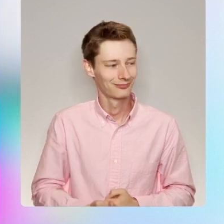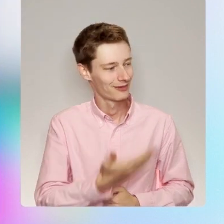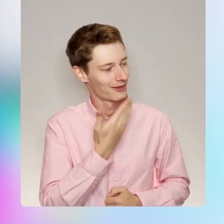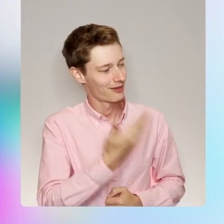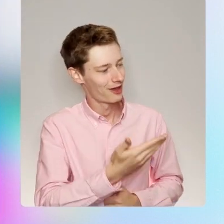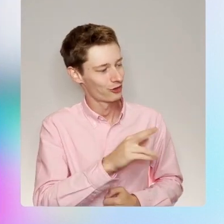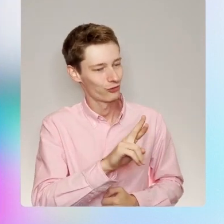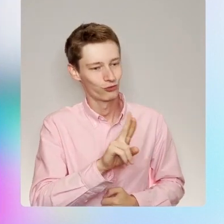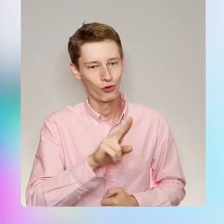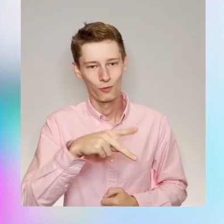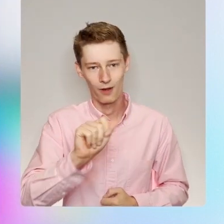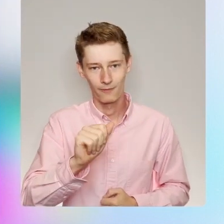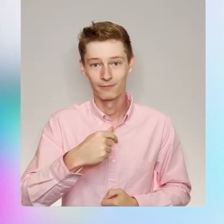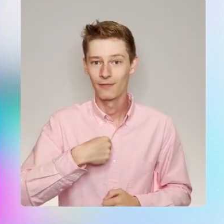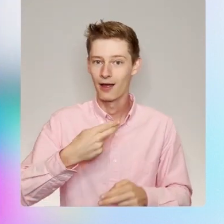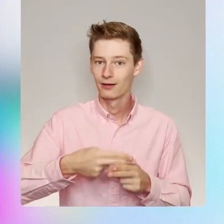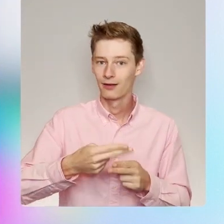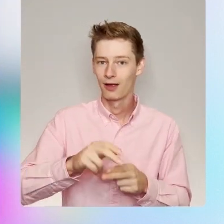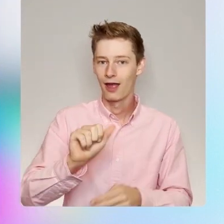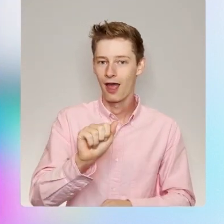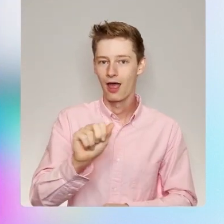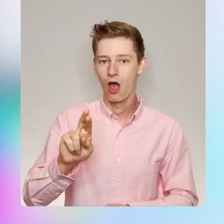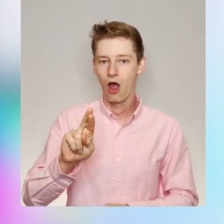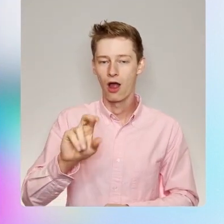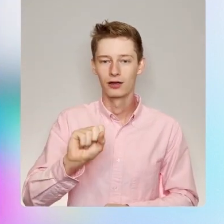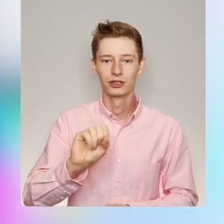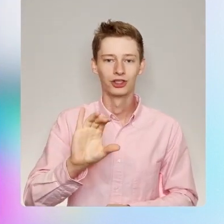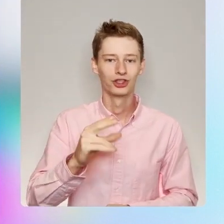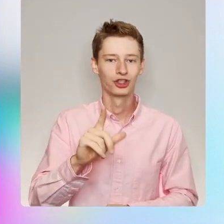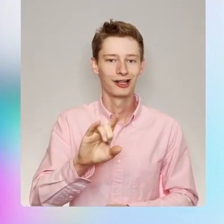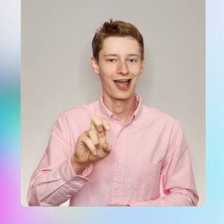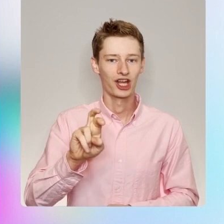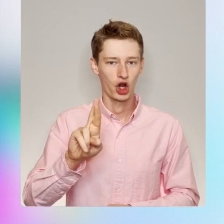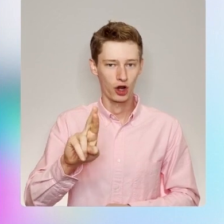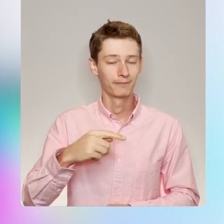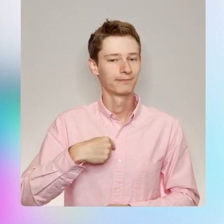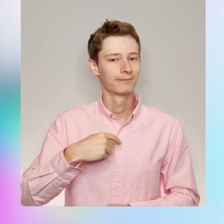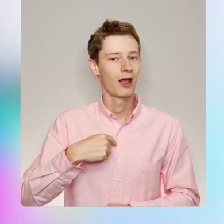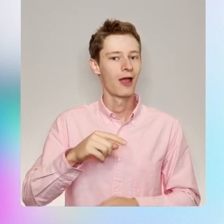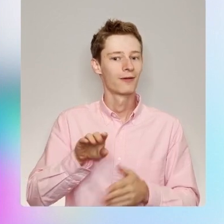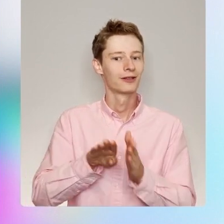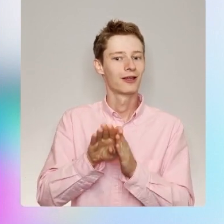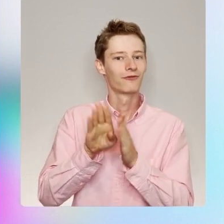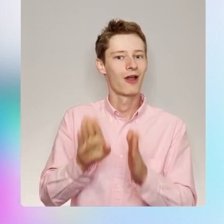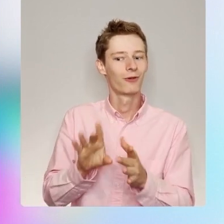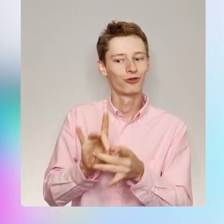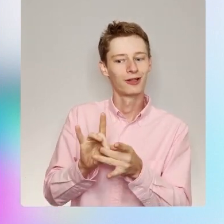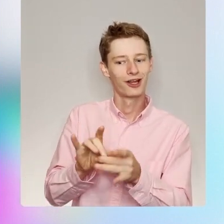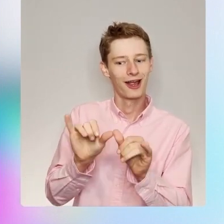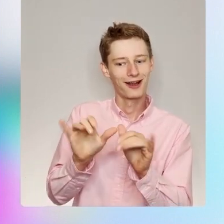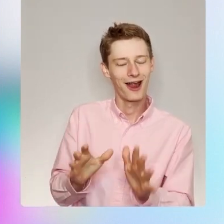Thank you, Rupa. My name is AR Schleicher. I'm a developer relations engineer and I've been working with many of our partners developing apps